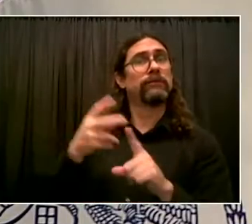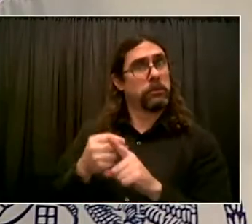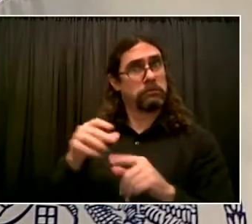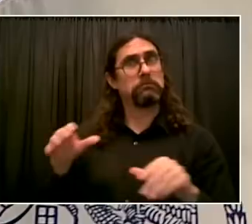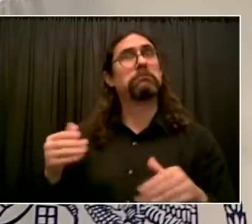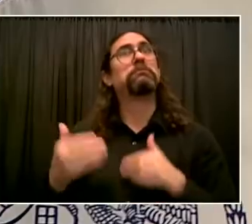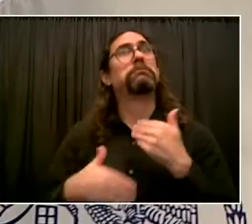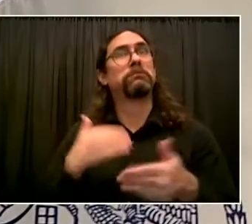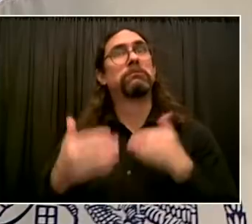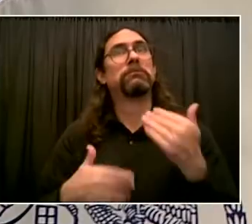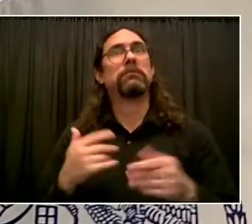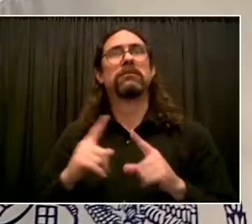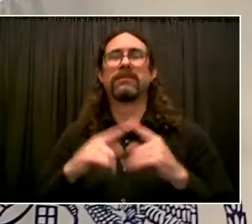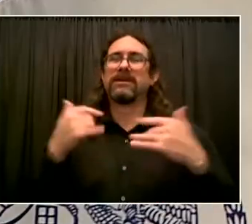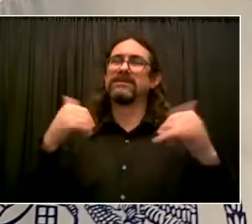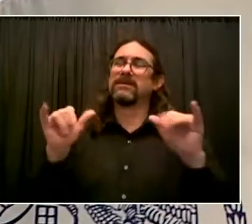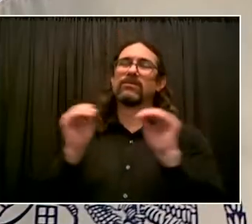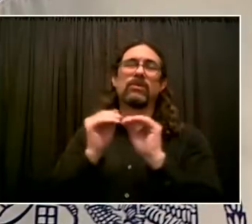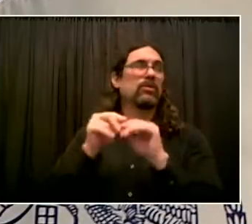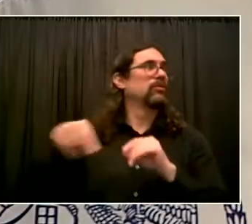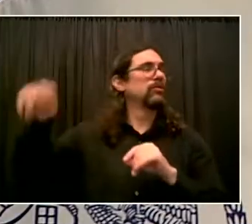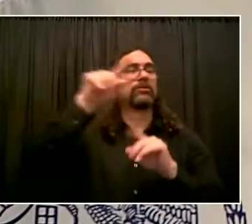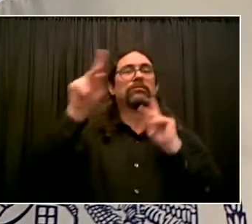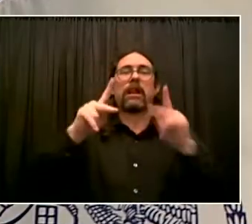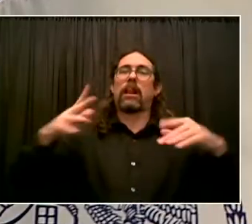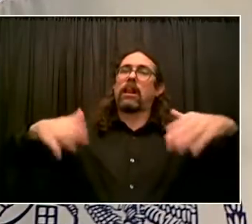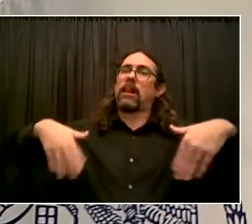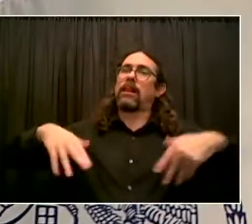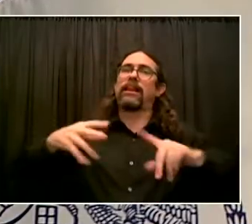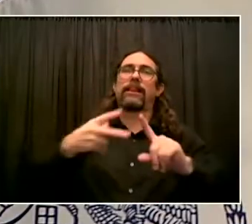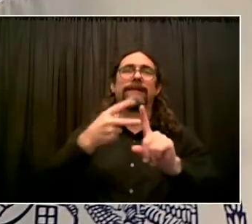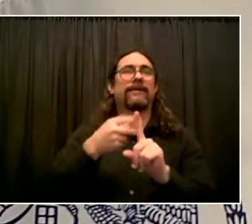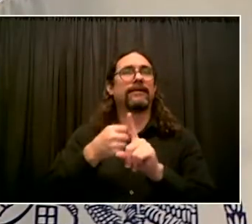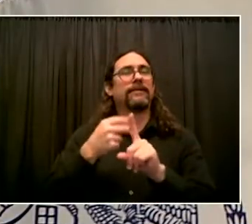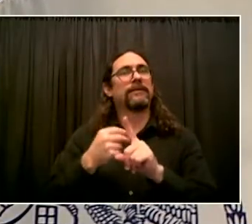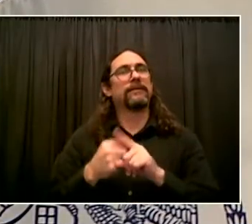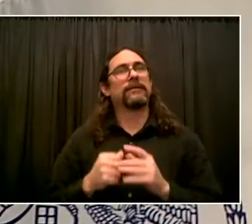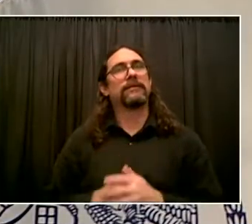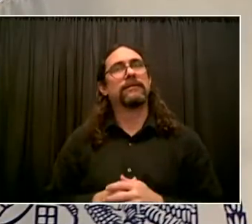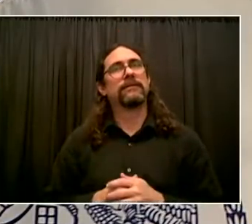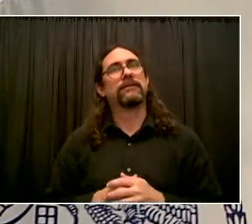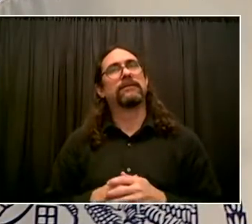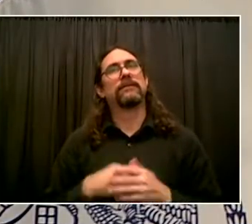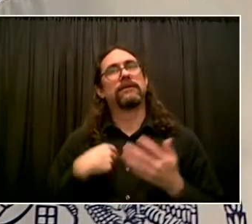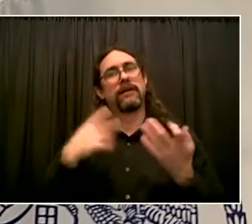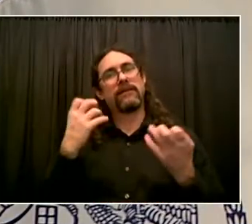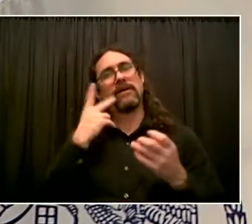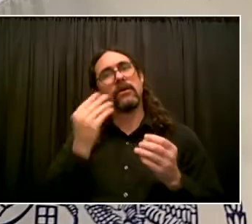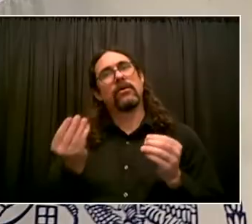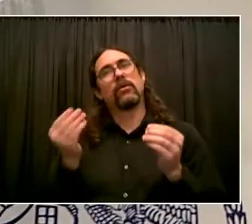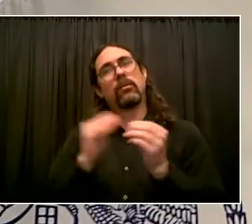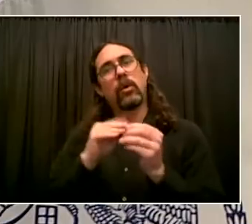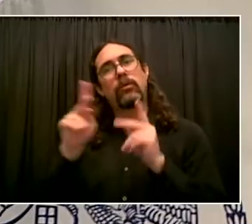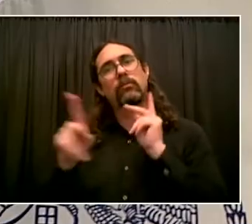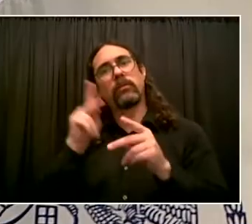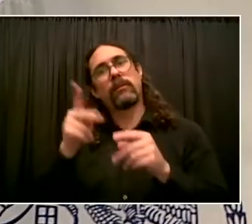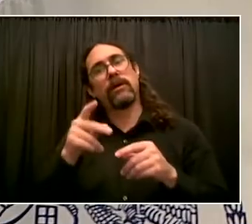ON VACCINATIONS YOU HEARD FROM DR. CHOKSHI, THERE HAS BEEN A SURGE OF VACCINATIONS, PARTICULARLY THE BOOESTR S,TTHA' S REALLY GREAT.